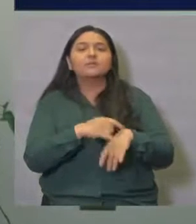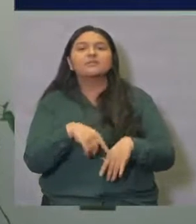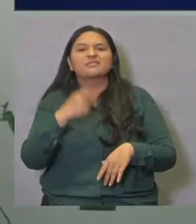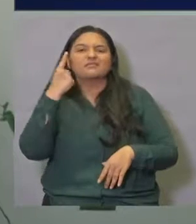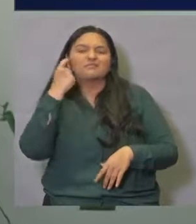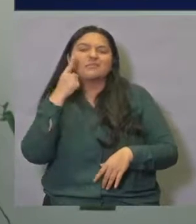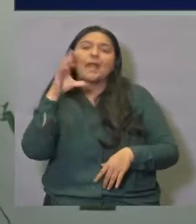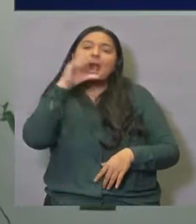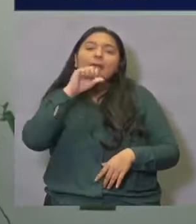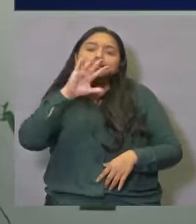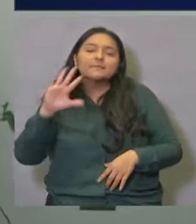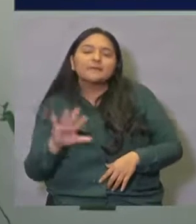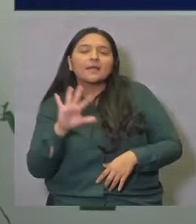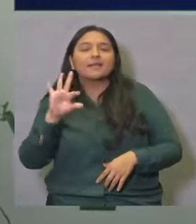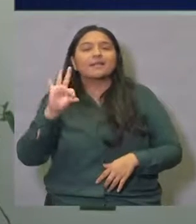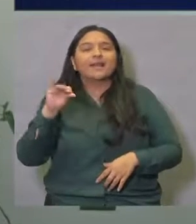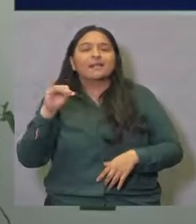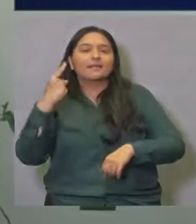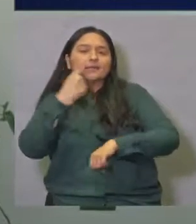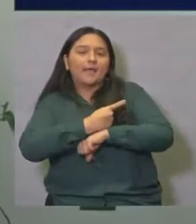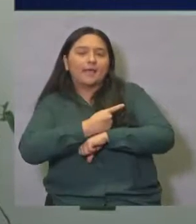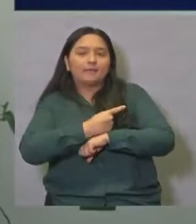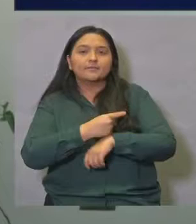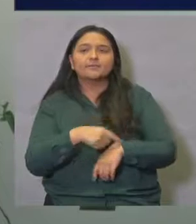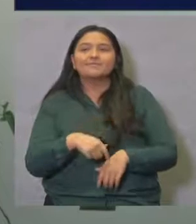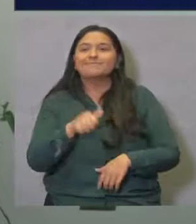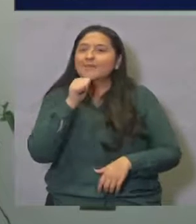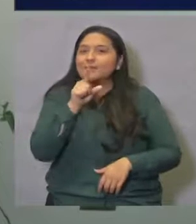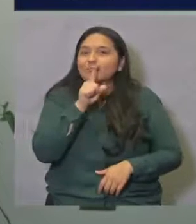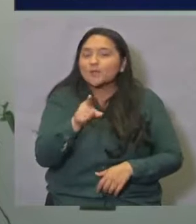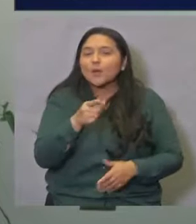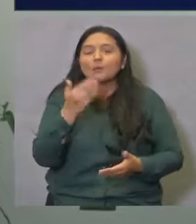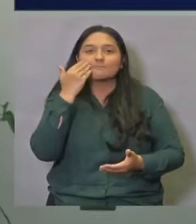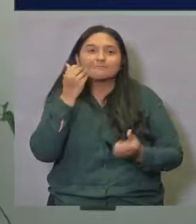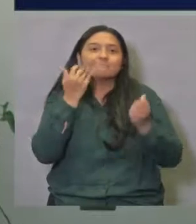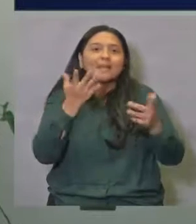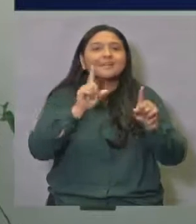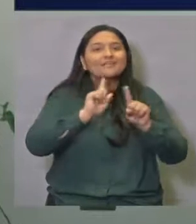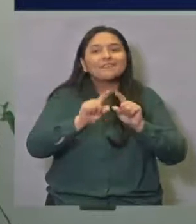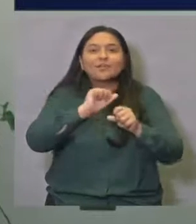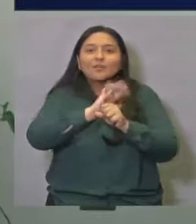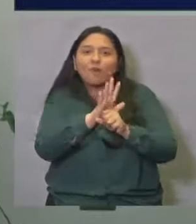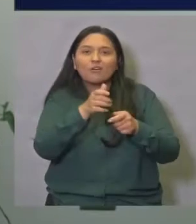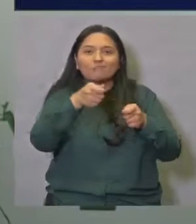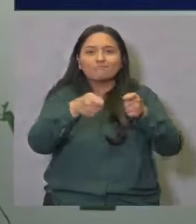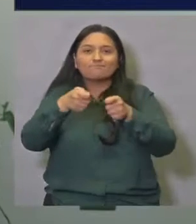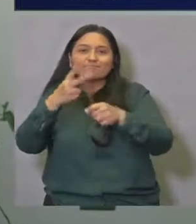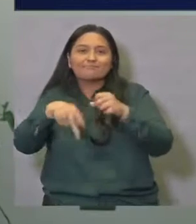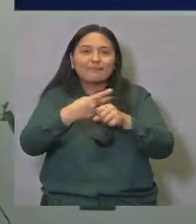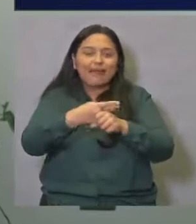AGAIN, ESTIMATING IT IS AT LEAST 90 DAYS, NOT REALLY SURE AGAINST